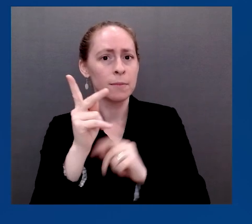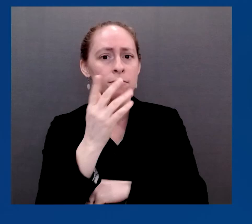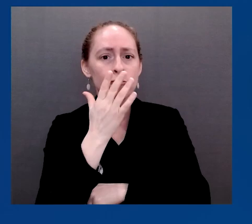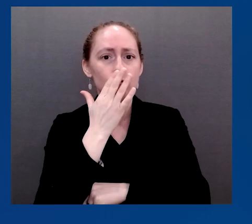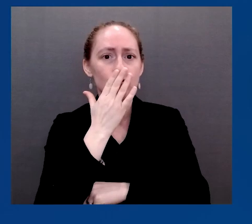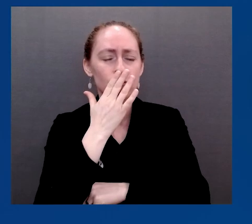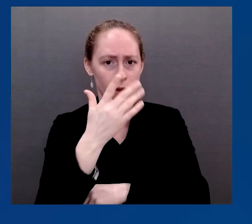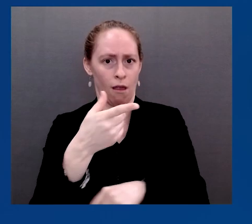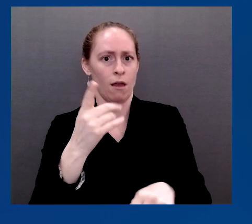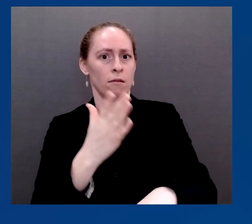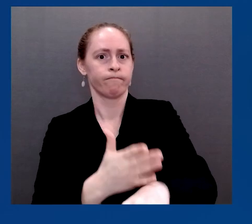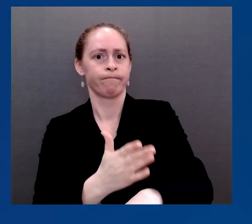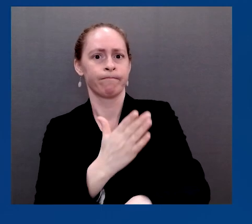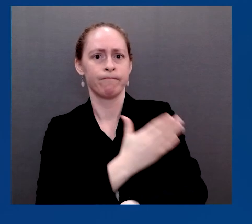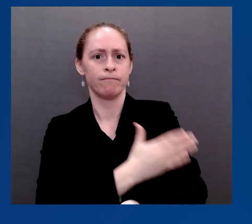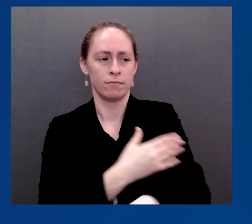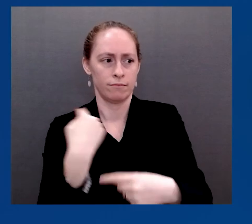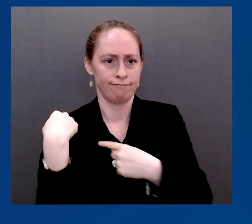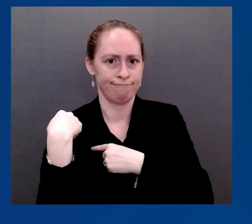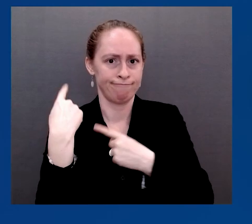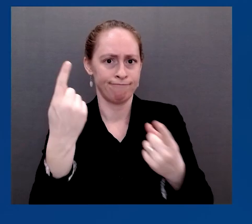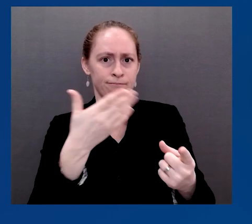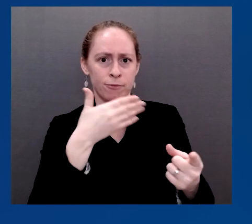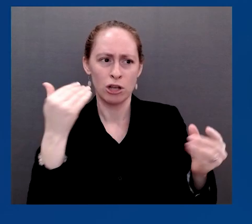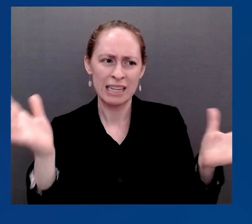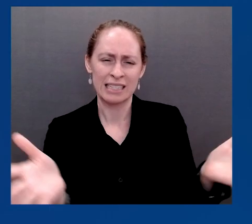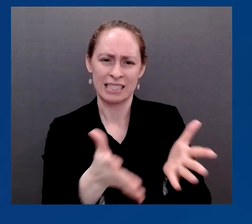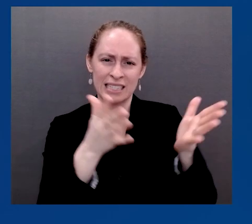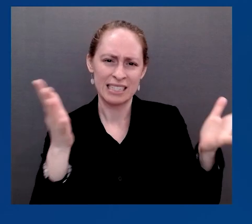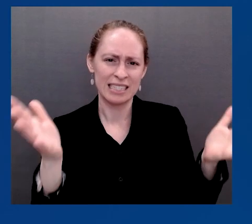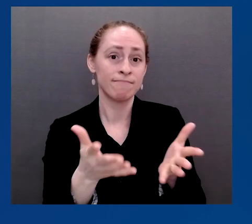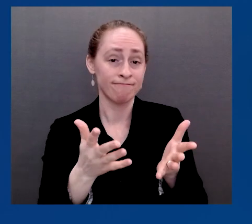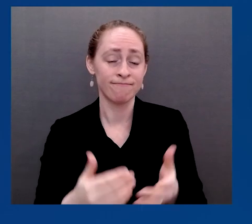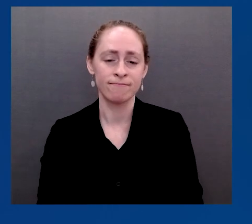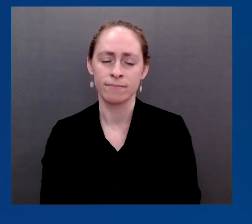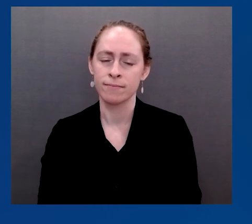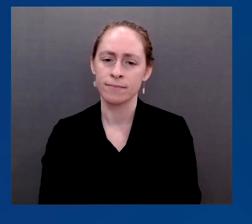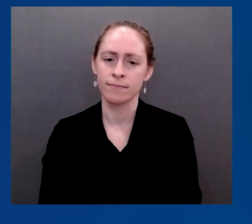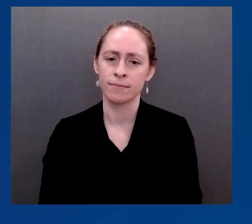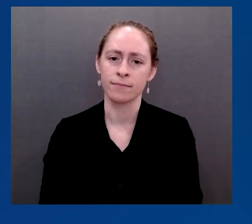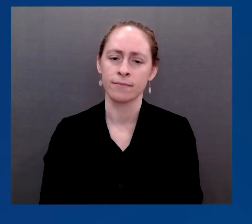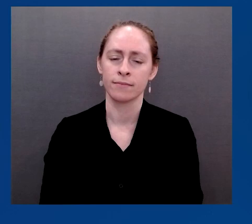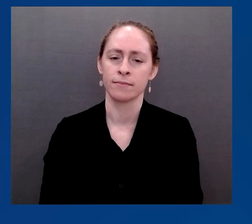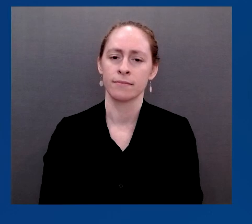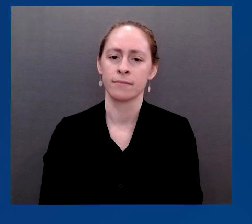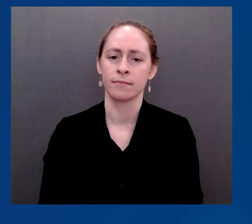The significant progress we made on boosters is one of the reasons why we were able to confront Omicron